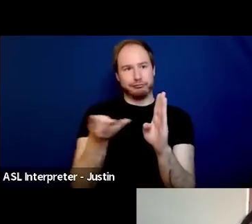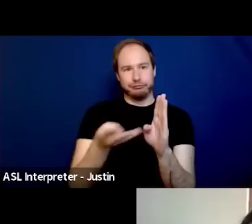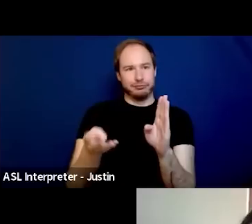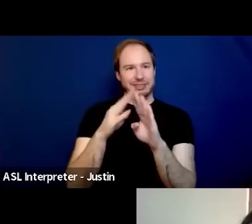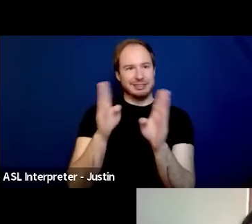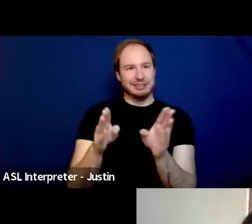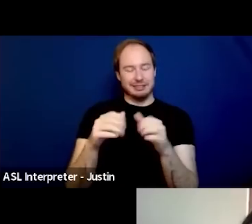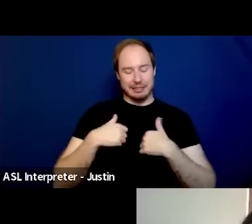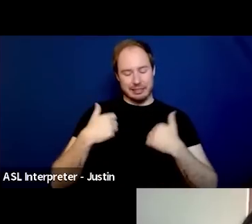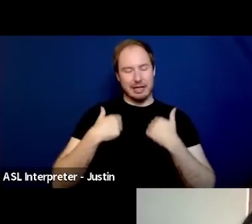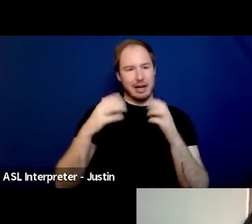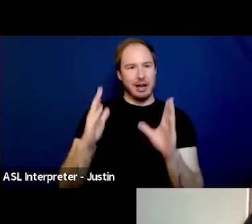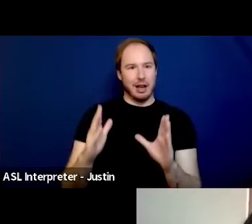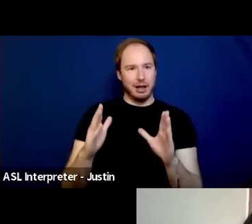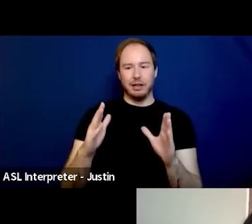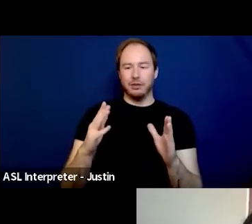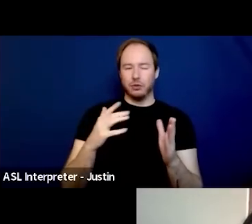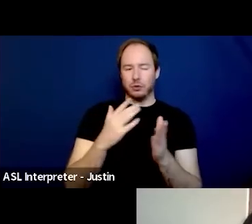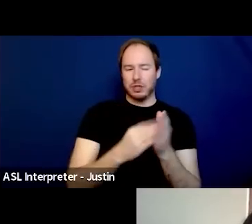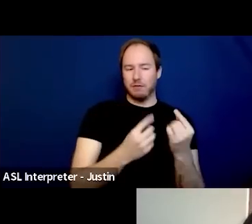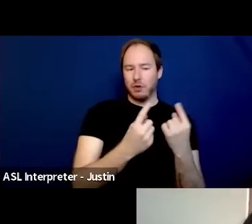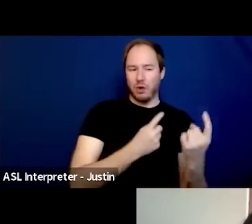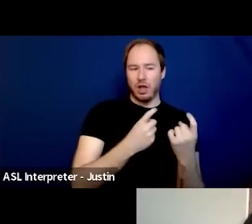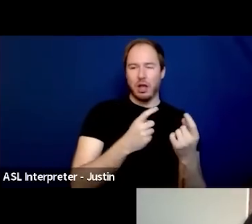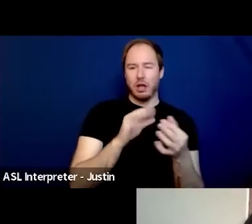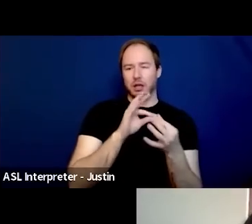so reading a few of the questions kind of under that category.